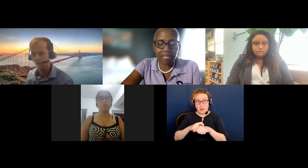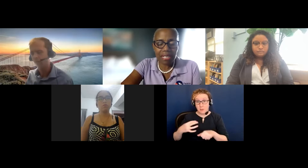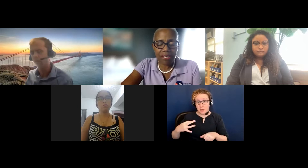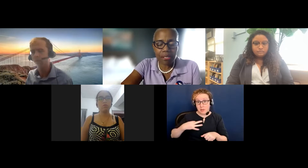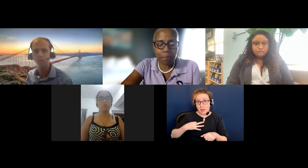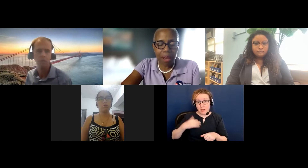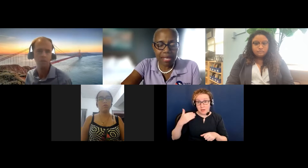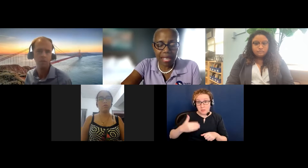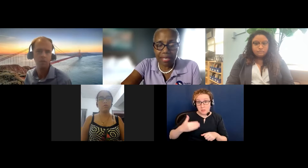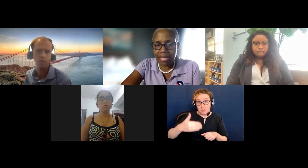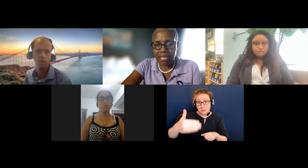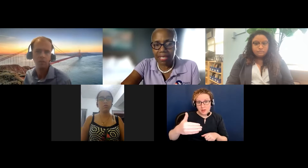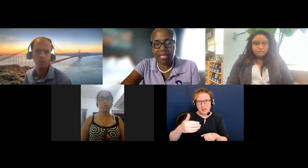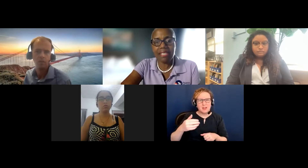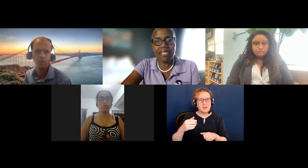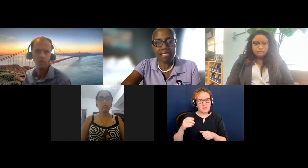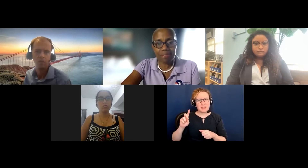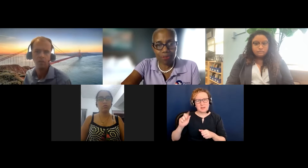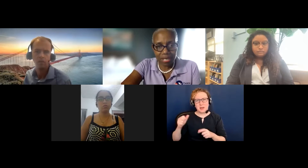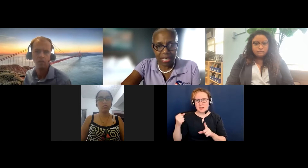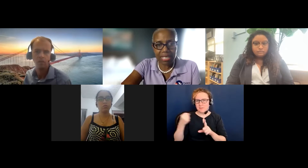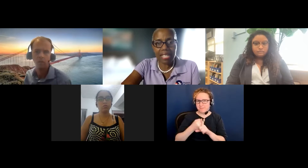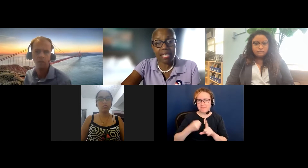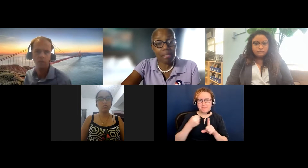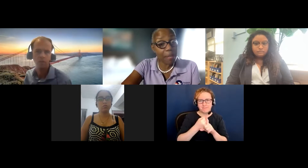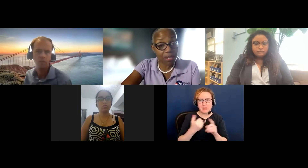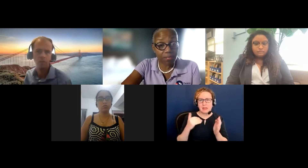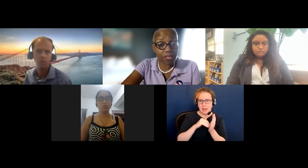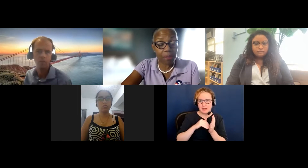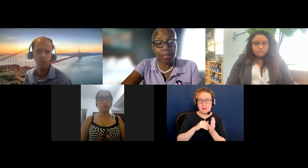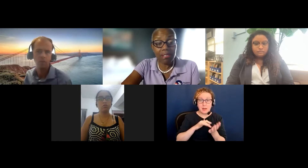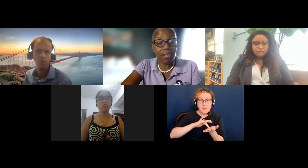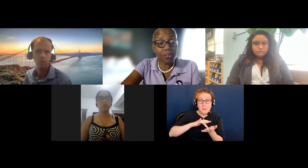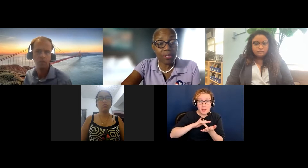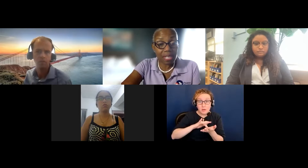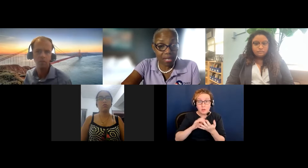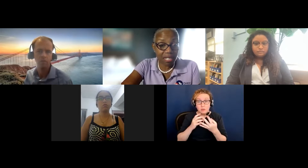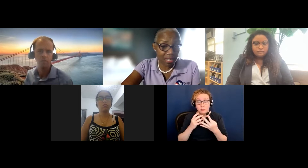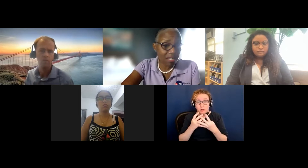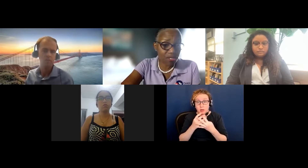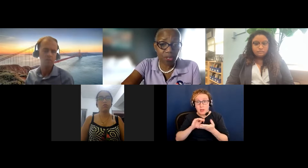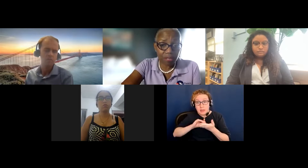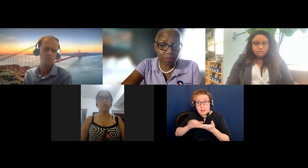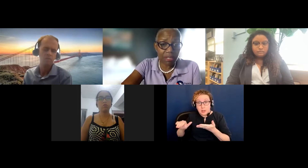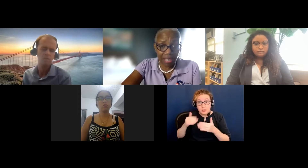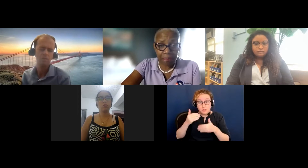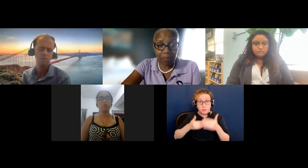clearance and the process is intense, especially for someone who is 60 years old like me with